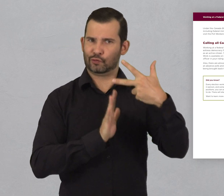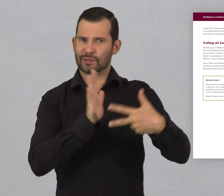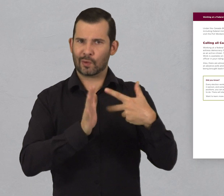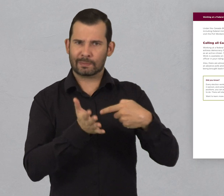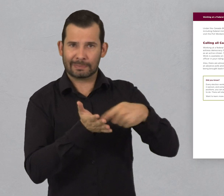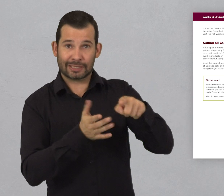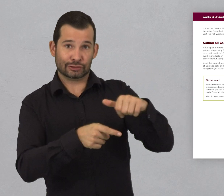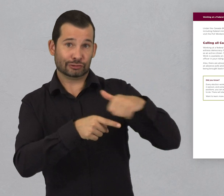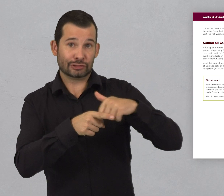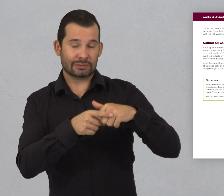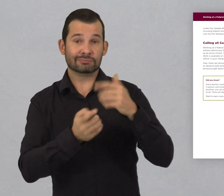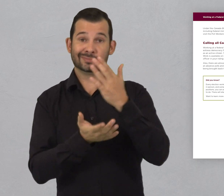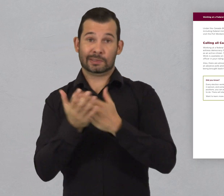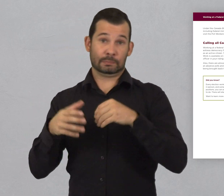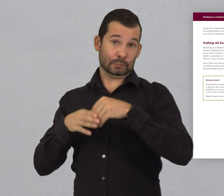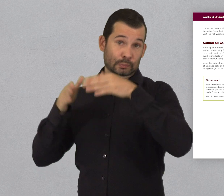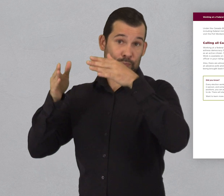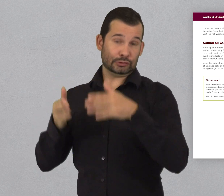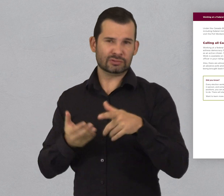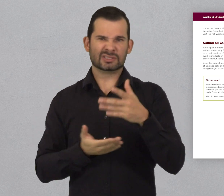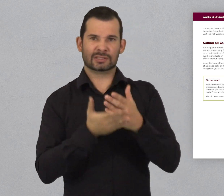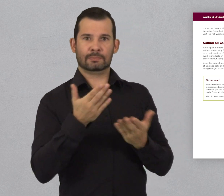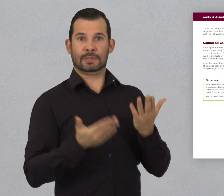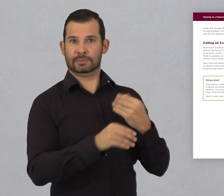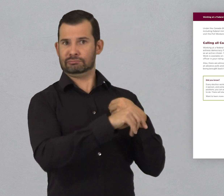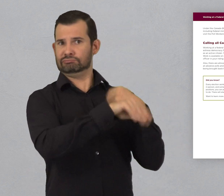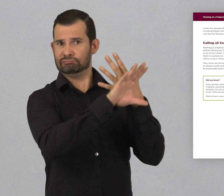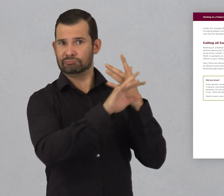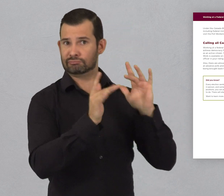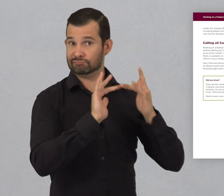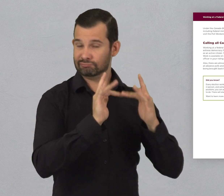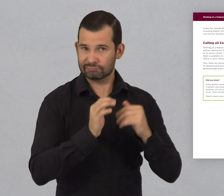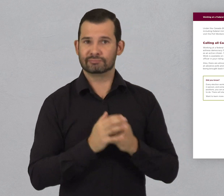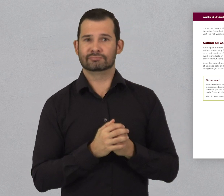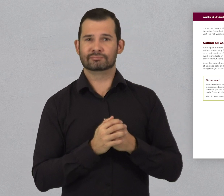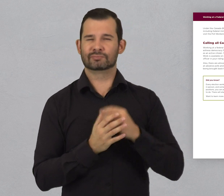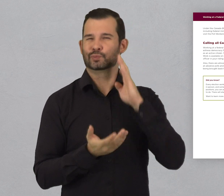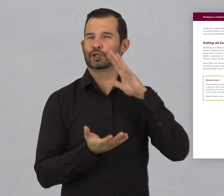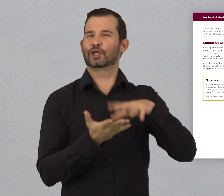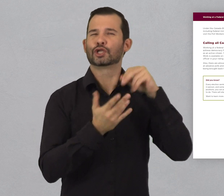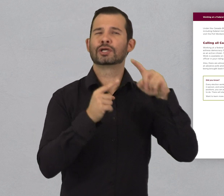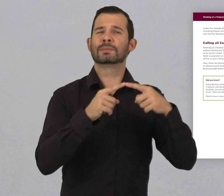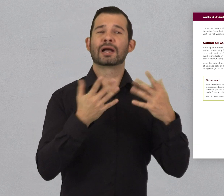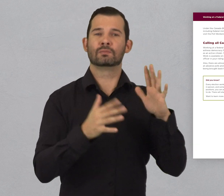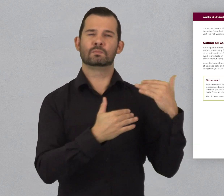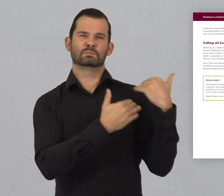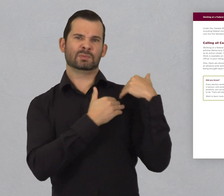is in person, and some may be virtual. You’ll learn about the responsibilities of your job.